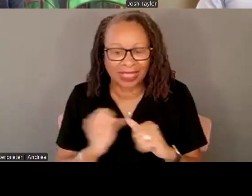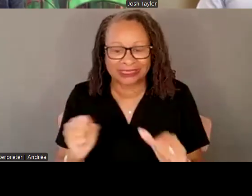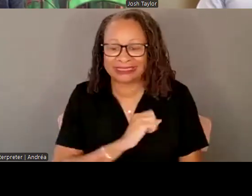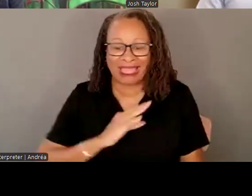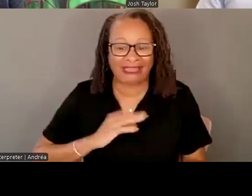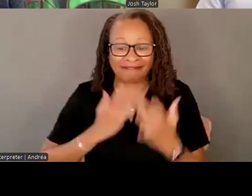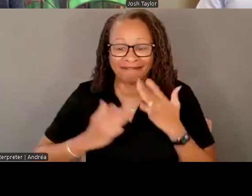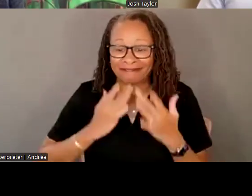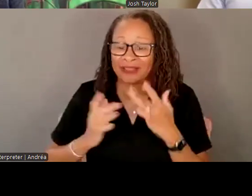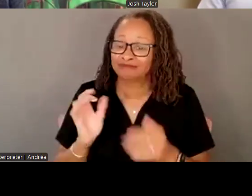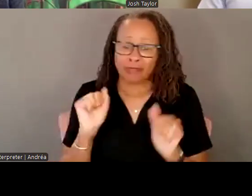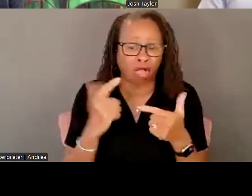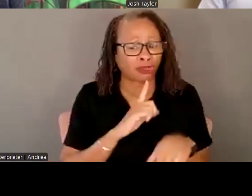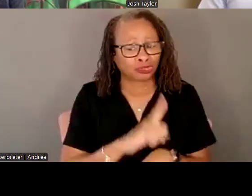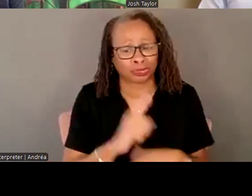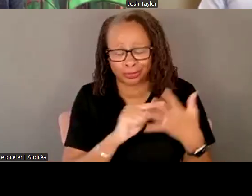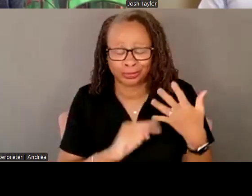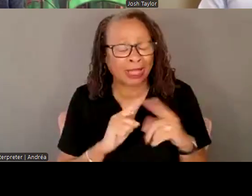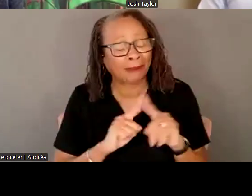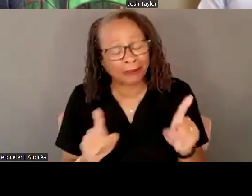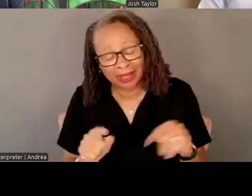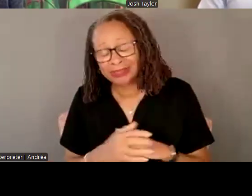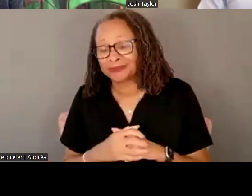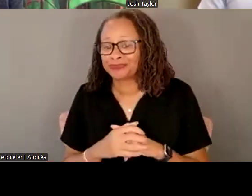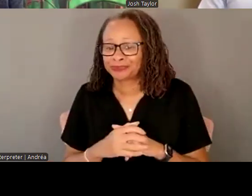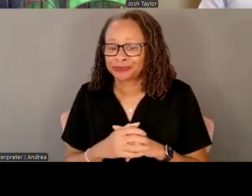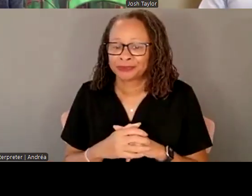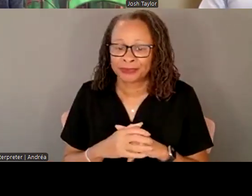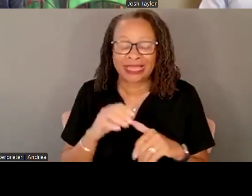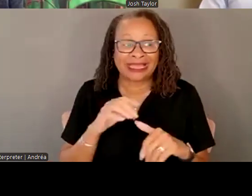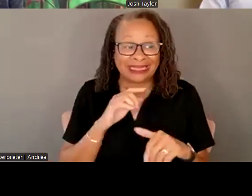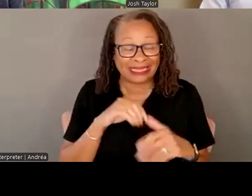But, you know, in practice, in reality,